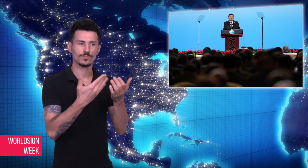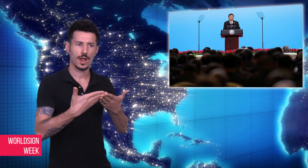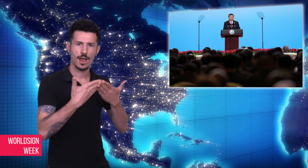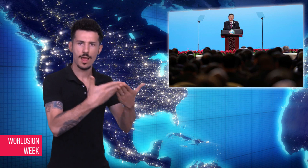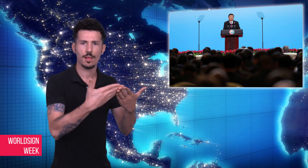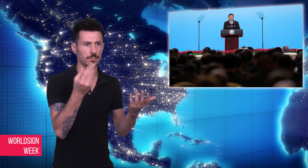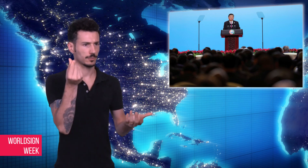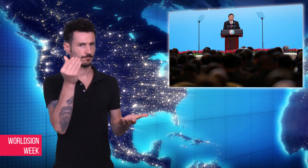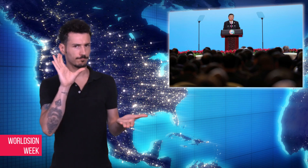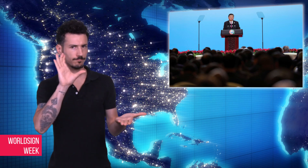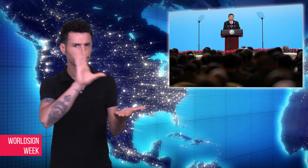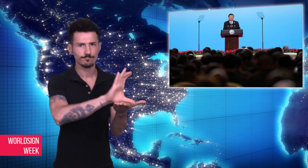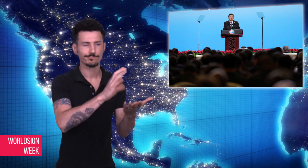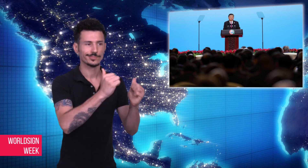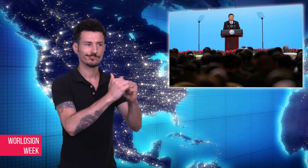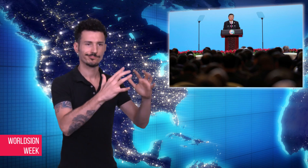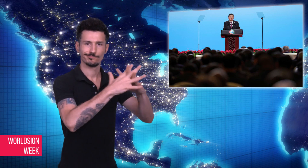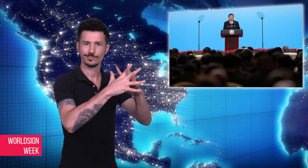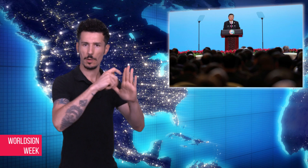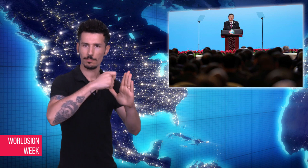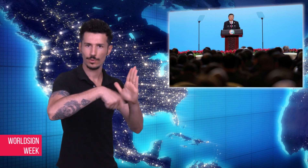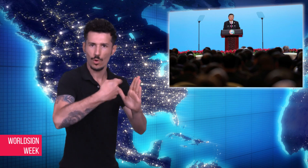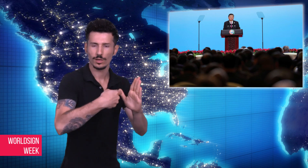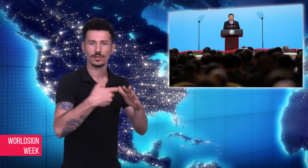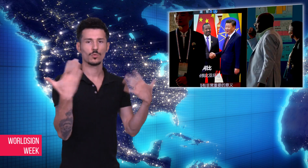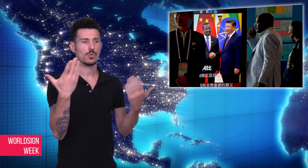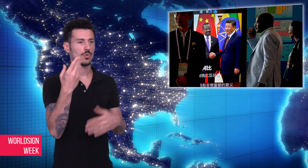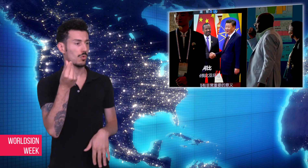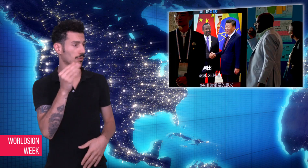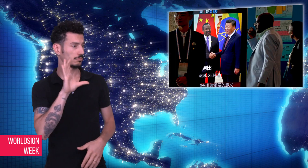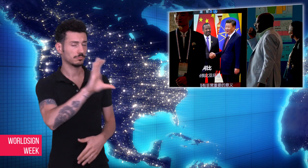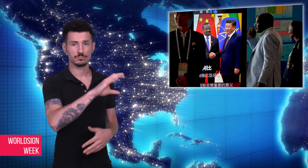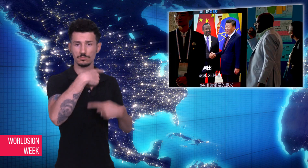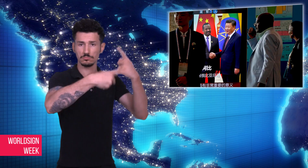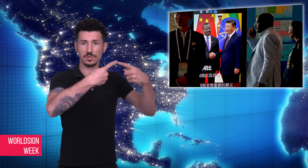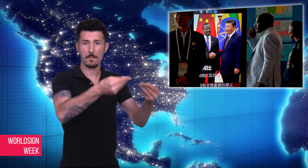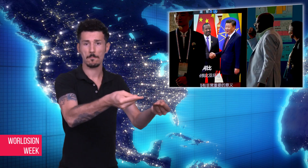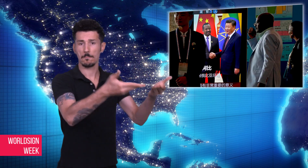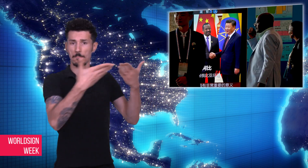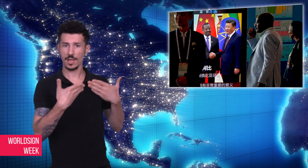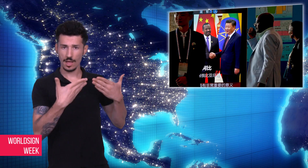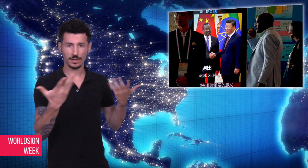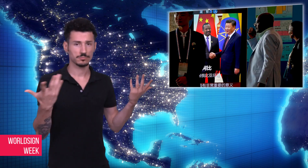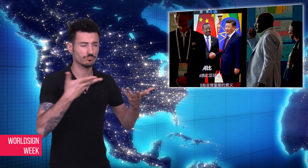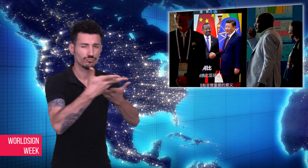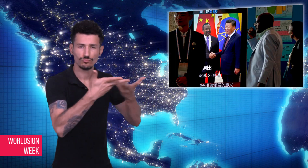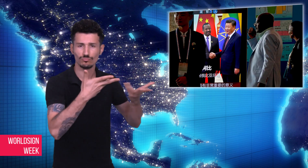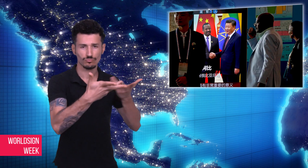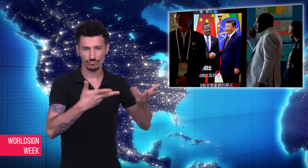Having been overlooked by the U.S. and